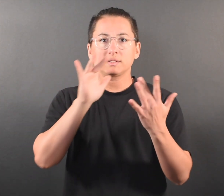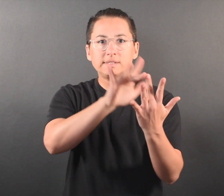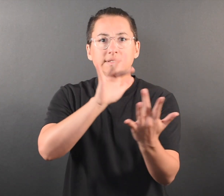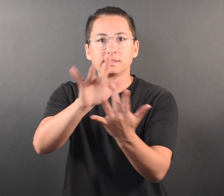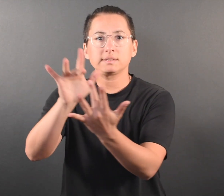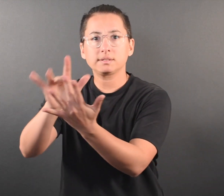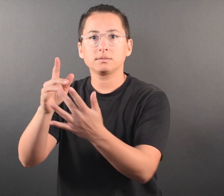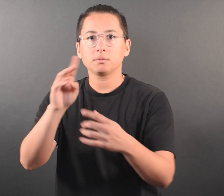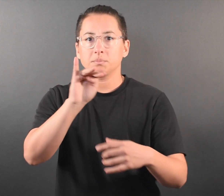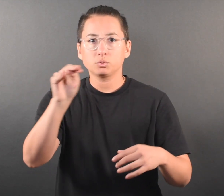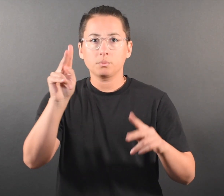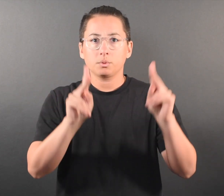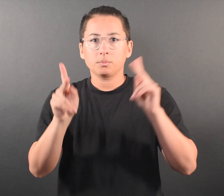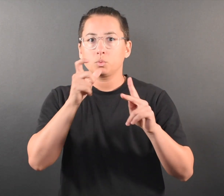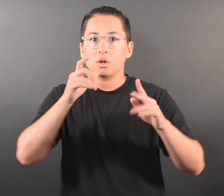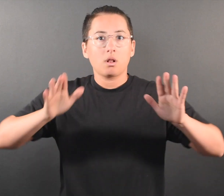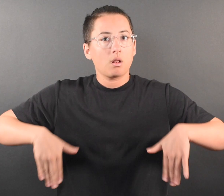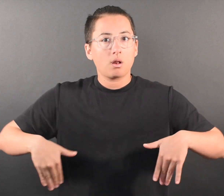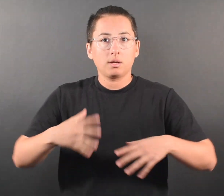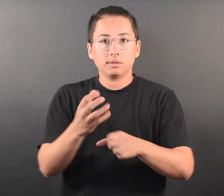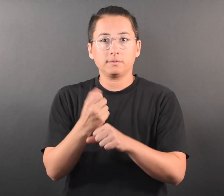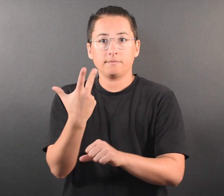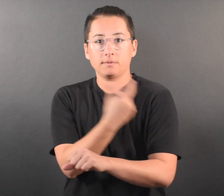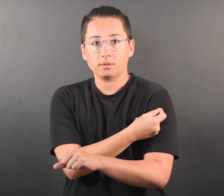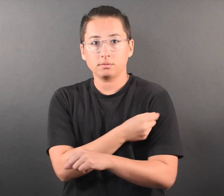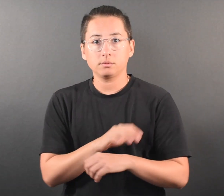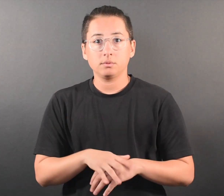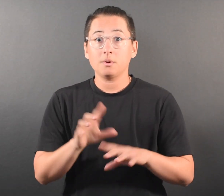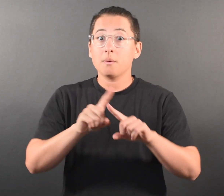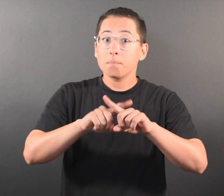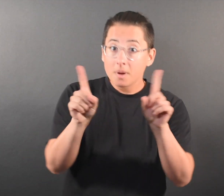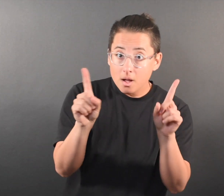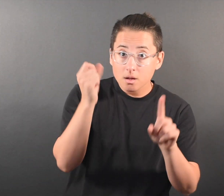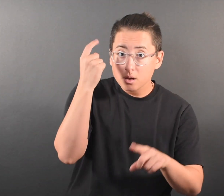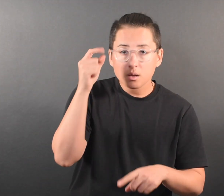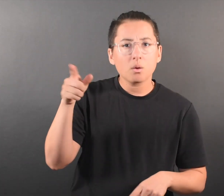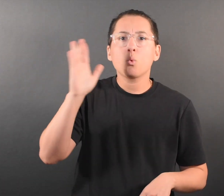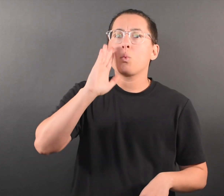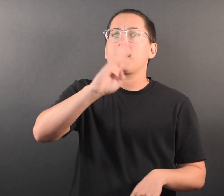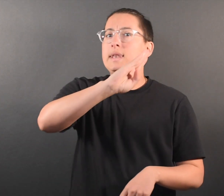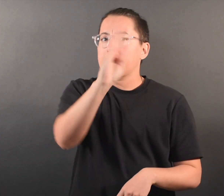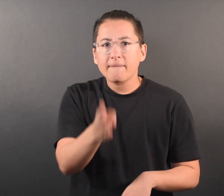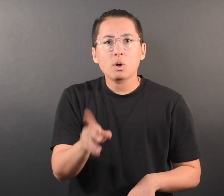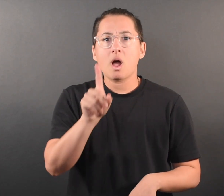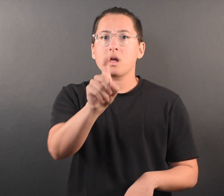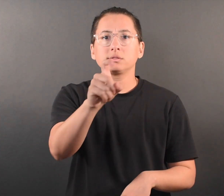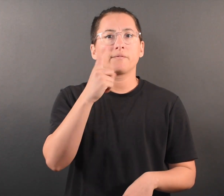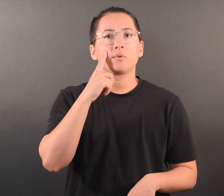some outreach to contact Minnesotans who have not been vaccinated, but they will never ask for your